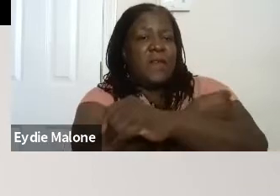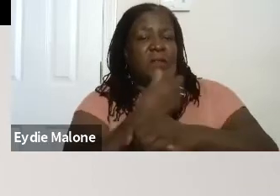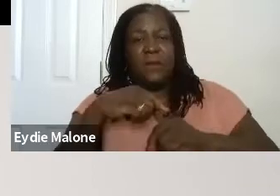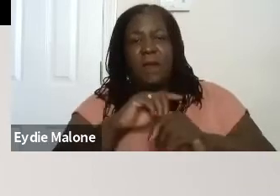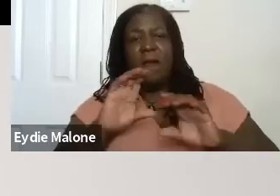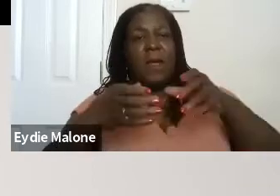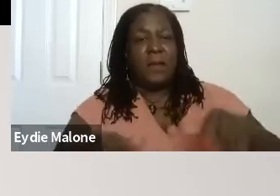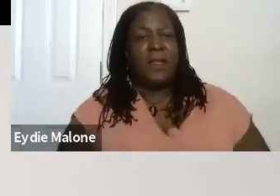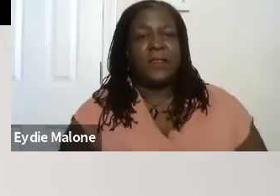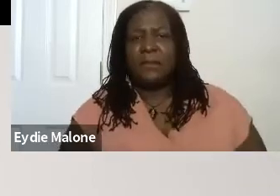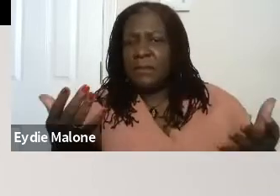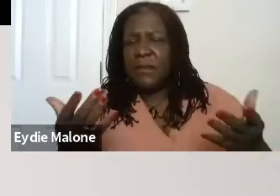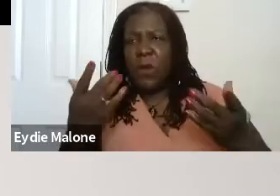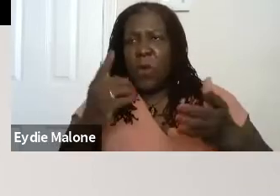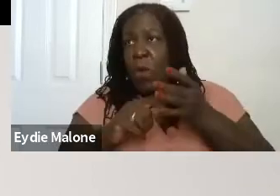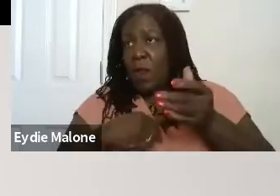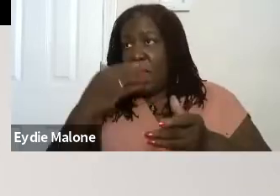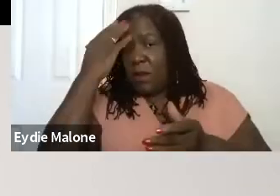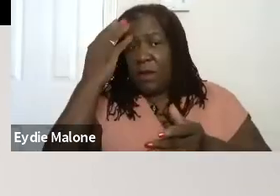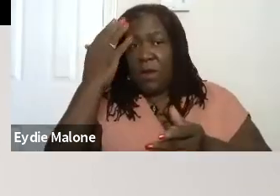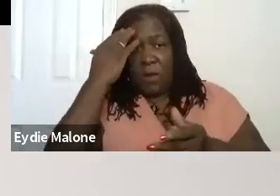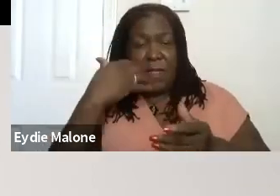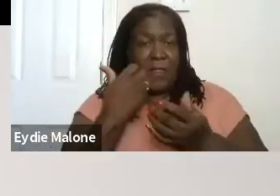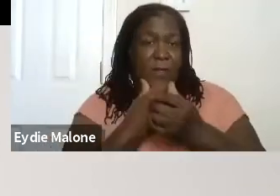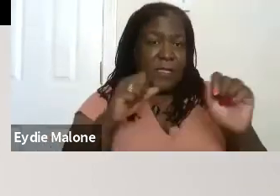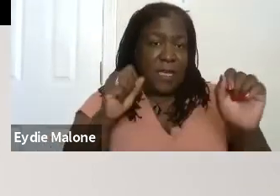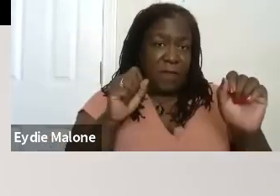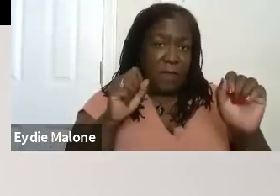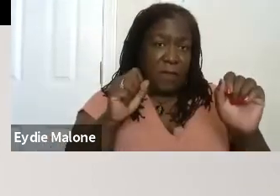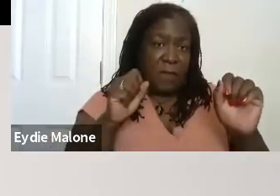What do I know about the COVID vaccine? I know that they're safe. I know that they definitively